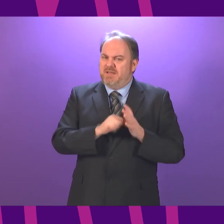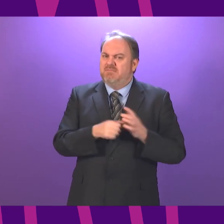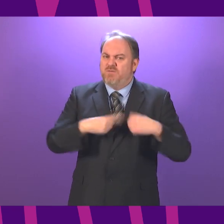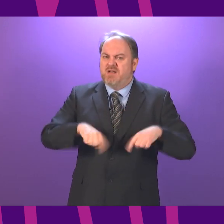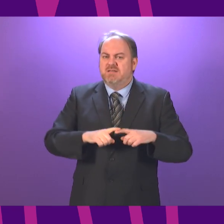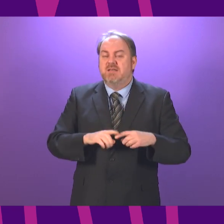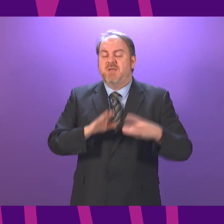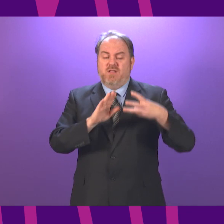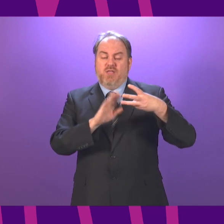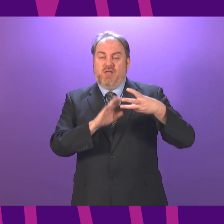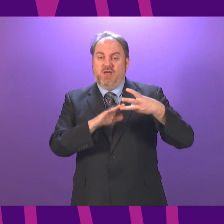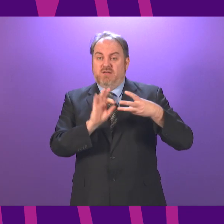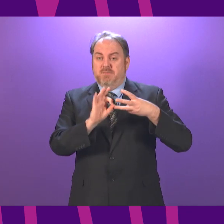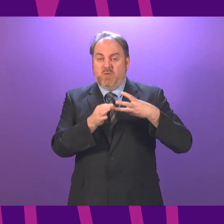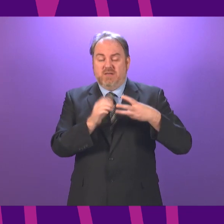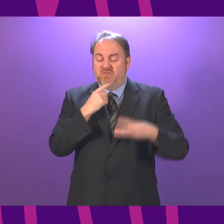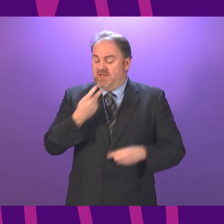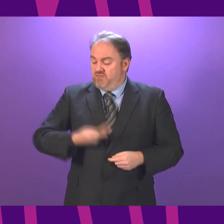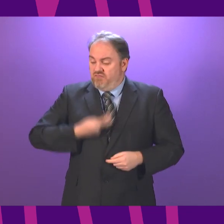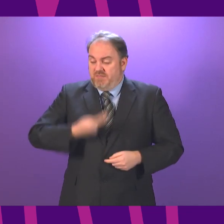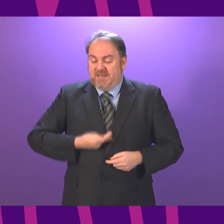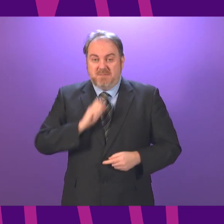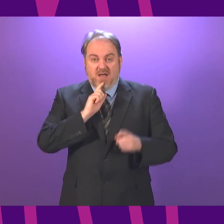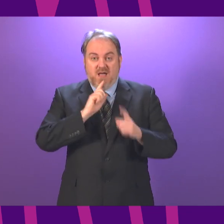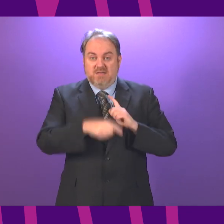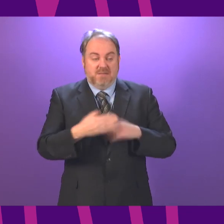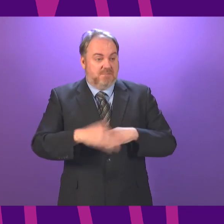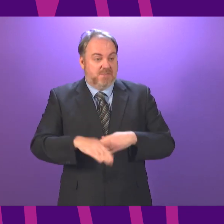Lastly, let me repeat what I said on GP supply, because it is possible that Ruth Davidson did